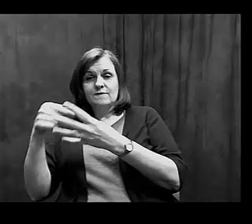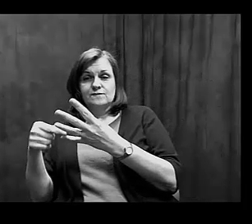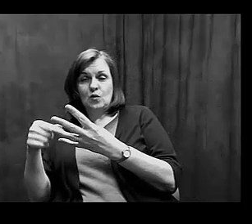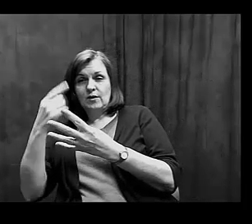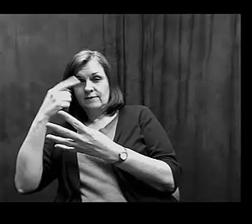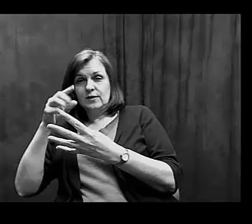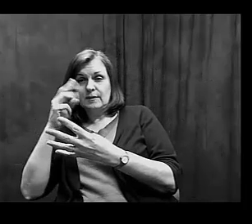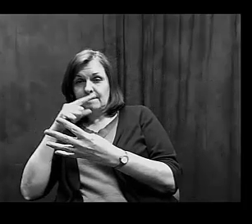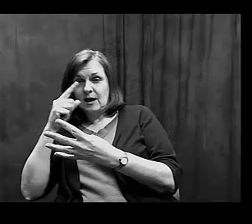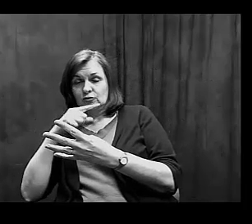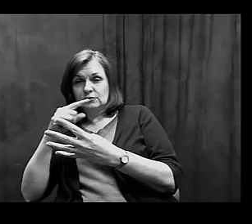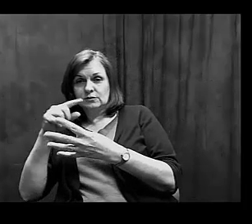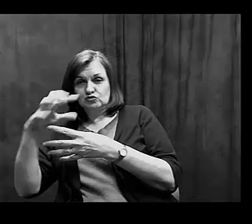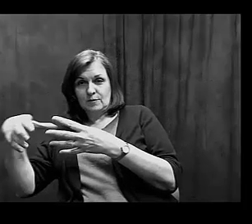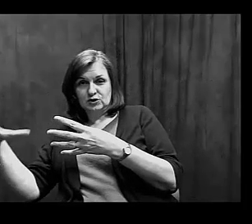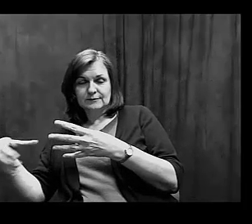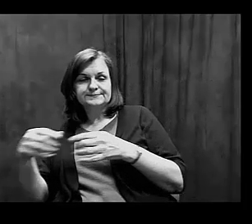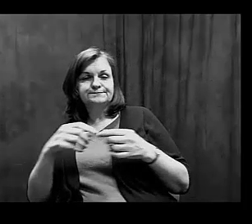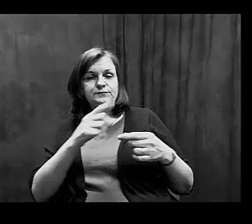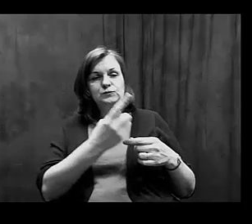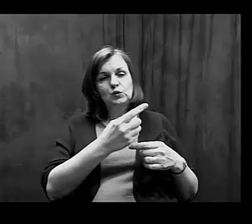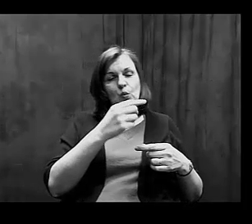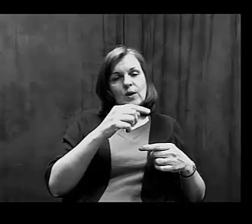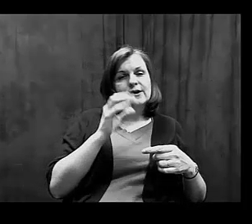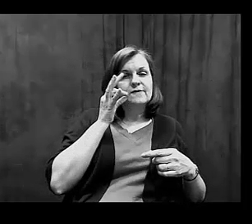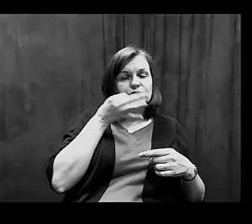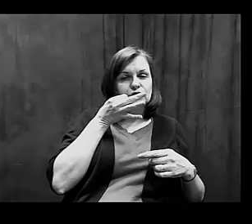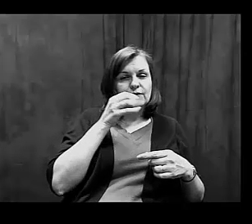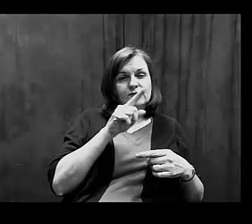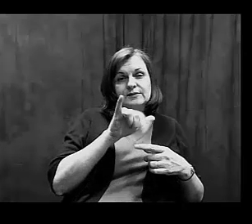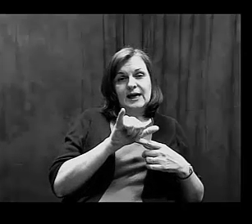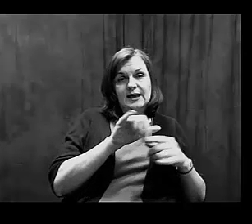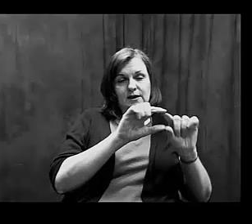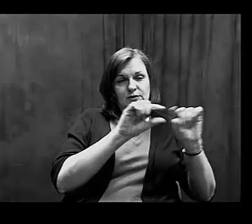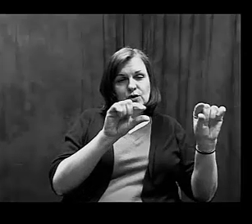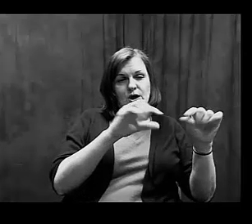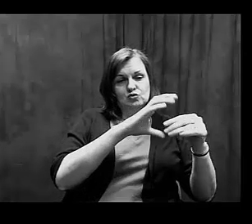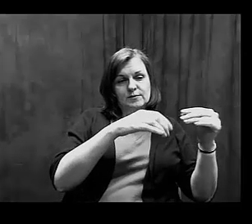the same information flies have fewer chromosomes than mice so